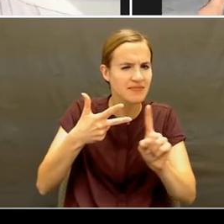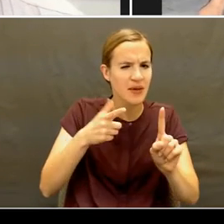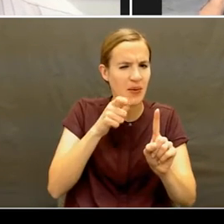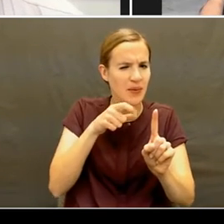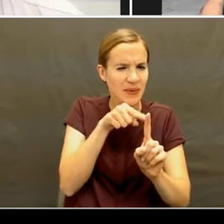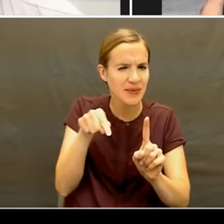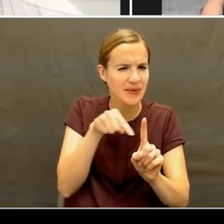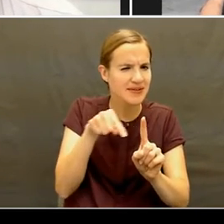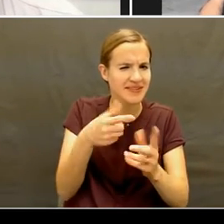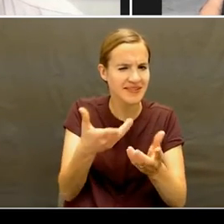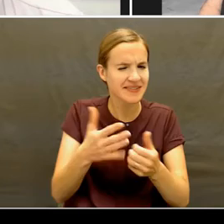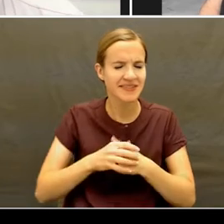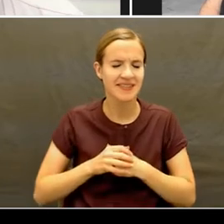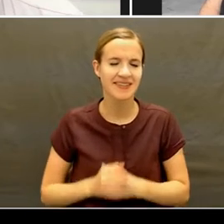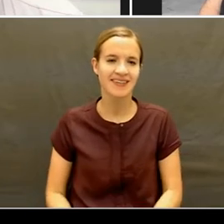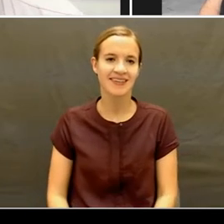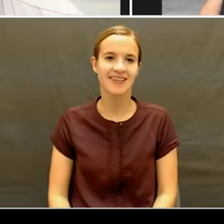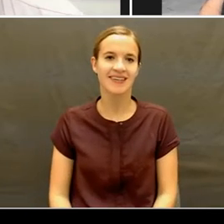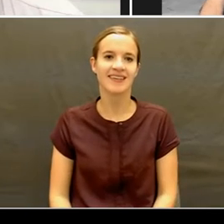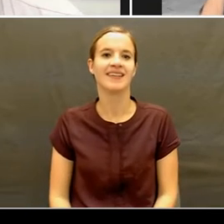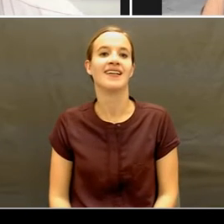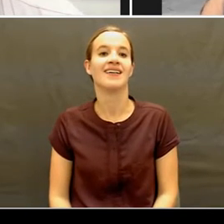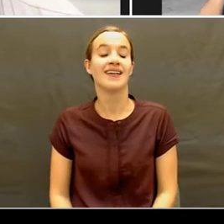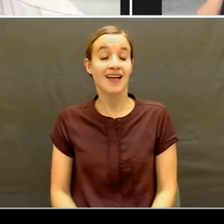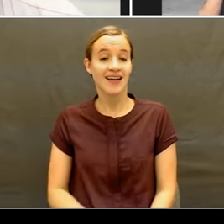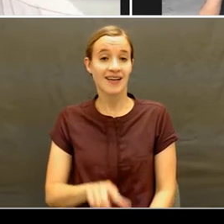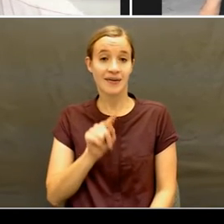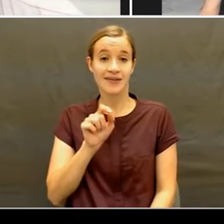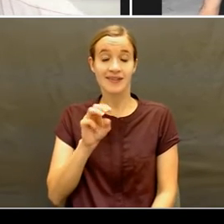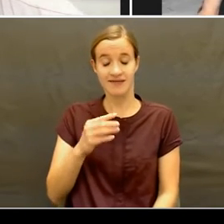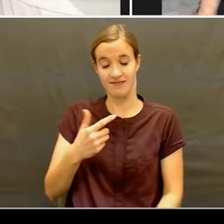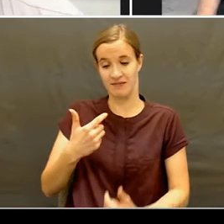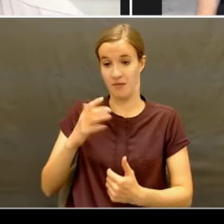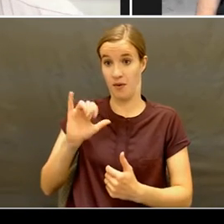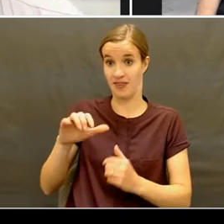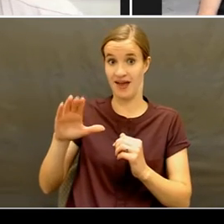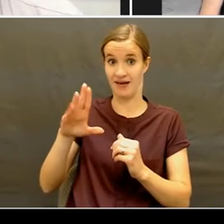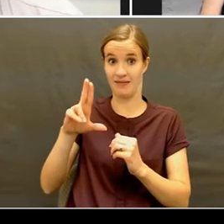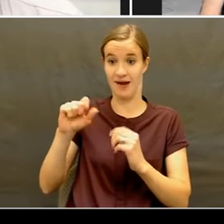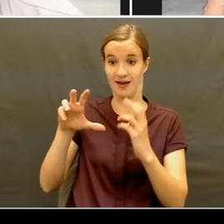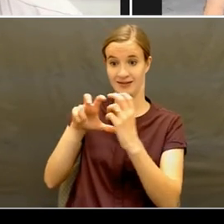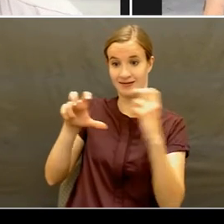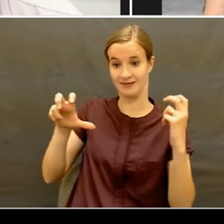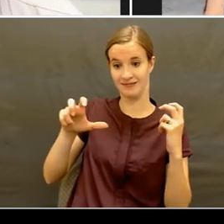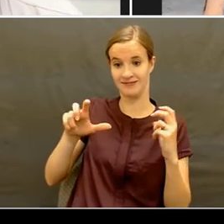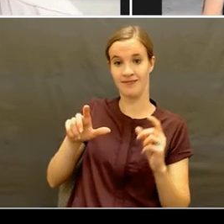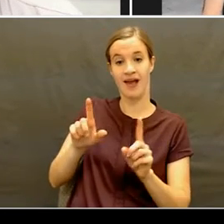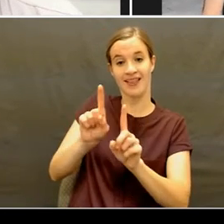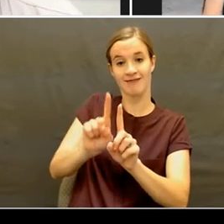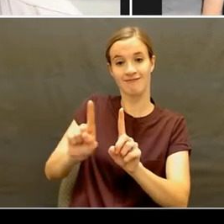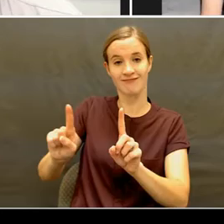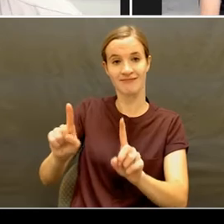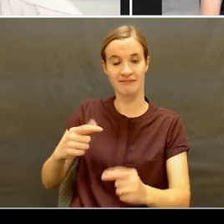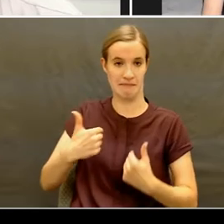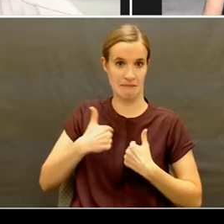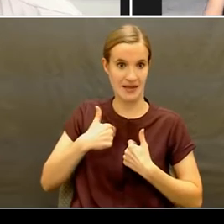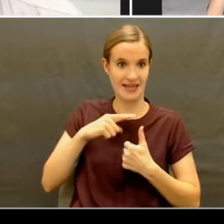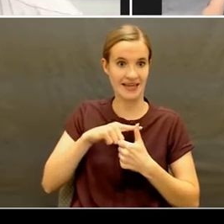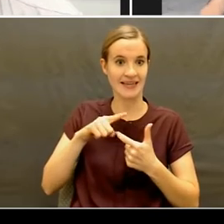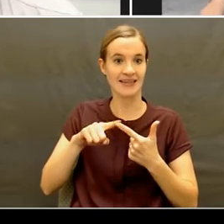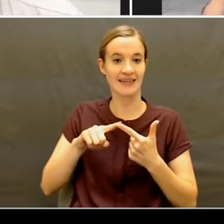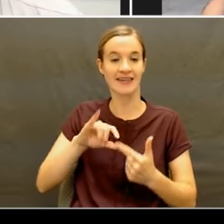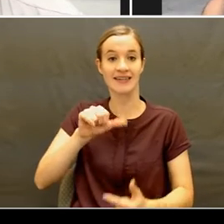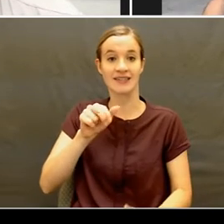Tom: Well that the people that are in it besides myself is Janine Bertram Kemp. The well